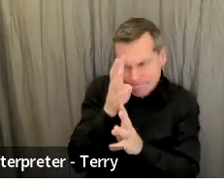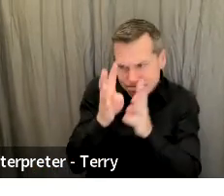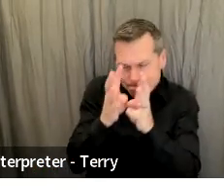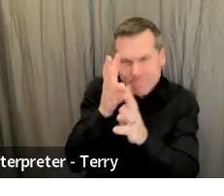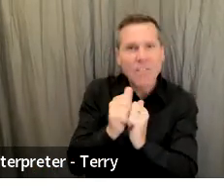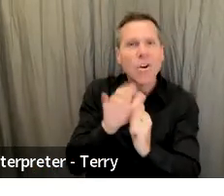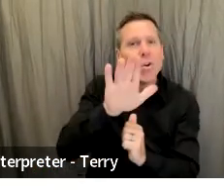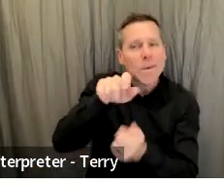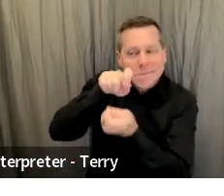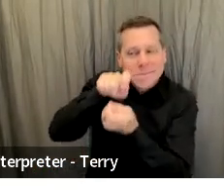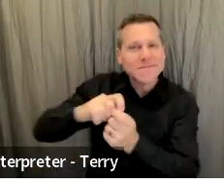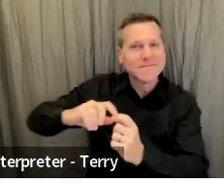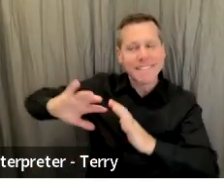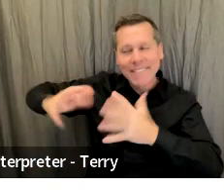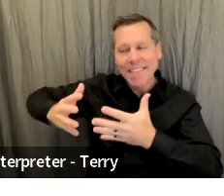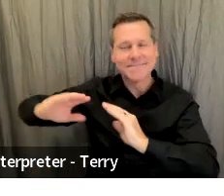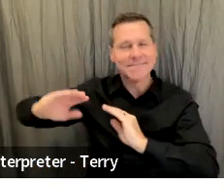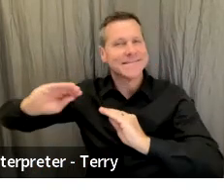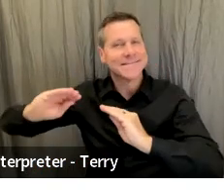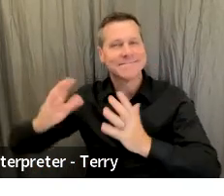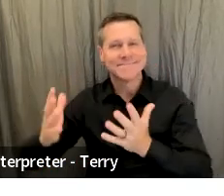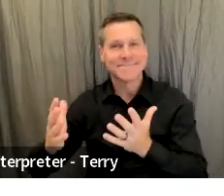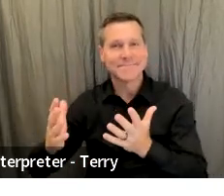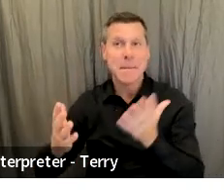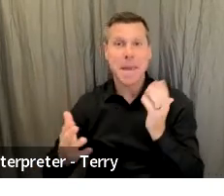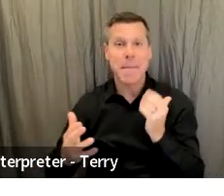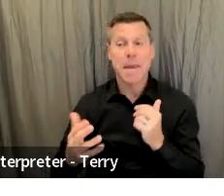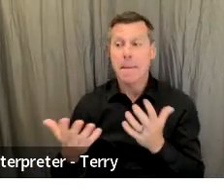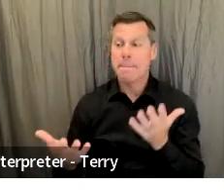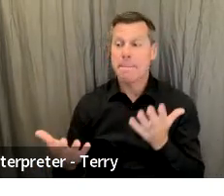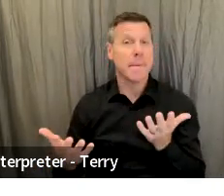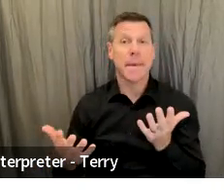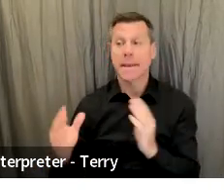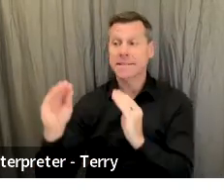So if you have an instructor that's picking this up because they are in that situation